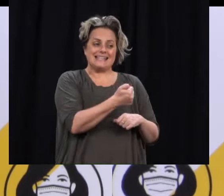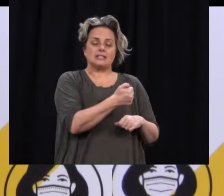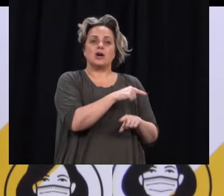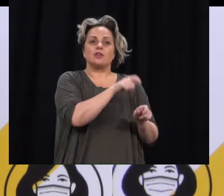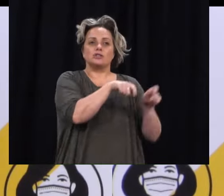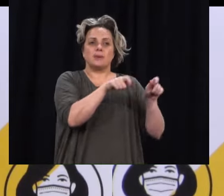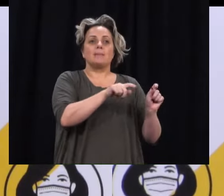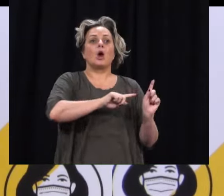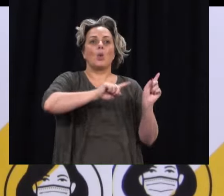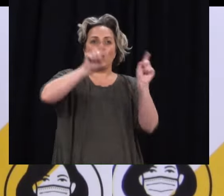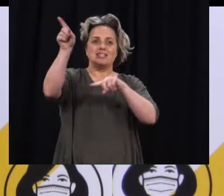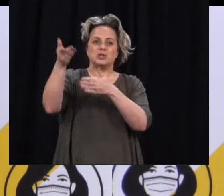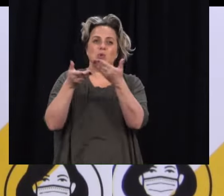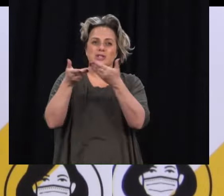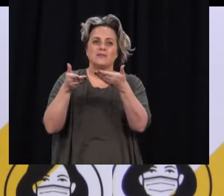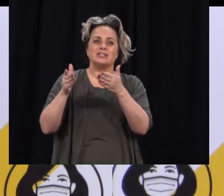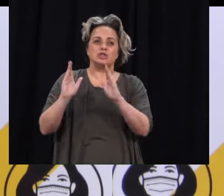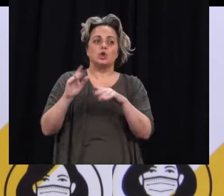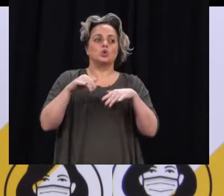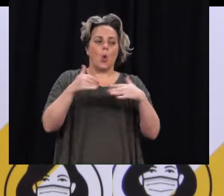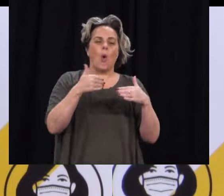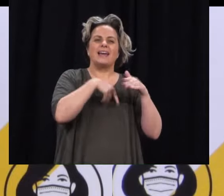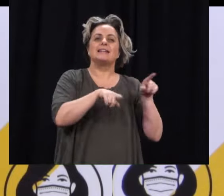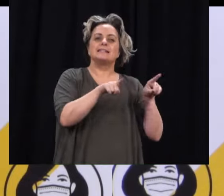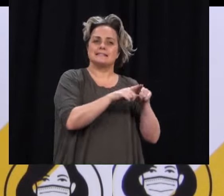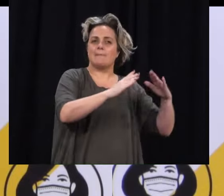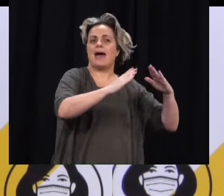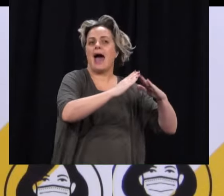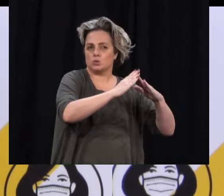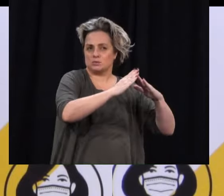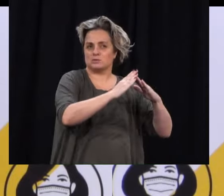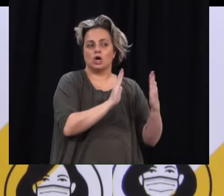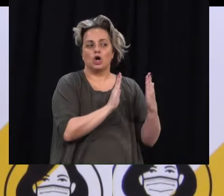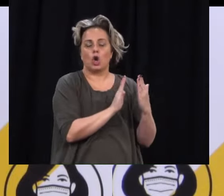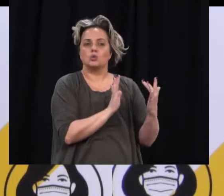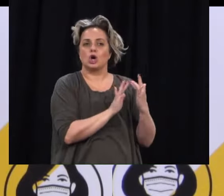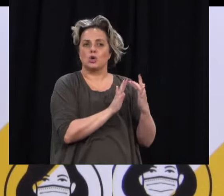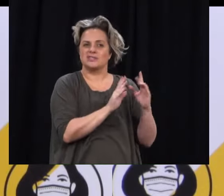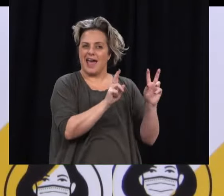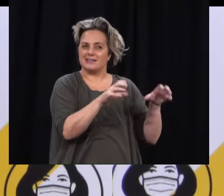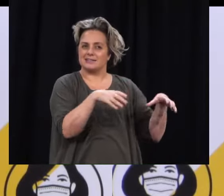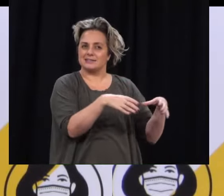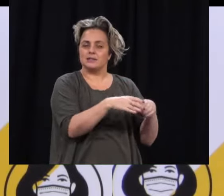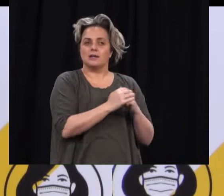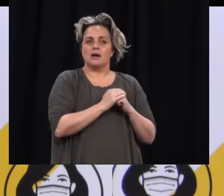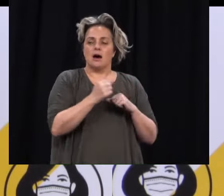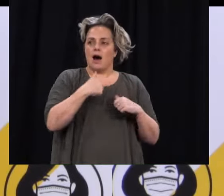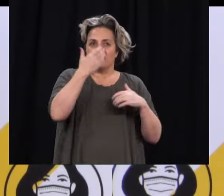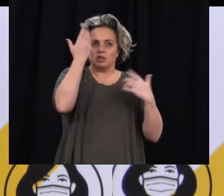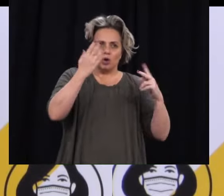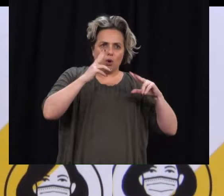contacts. For example, of our seven cases in Wellington, six of those are either people who